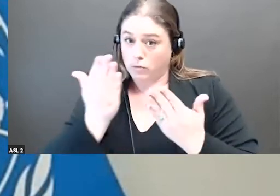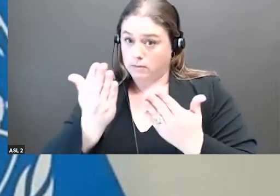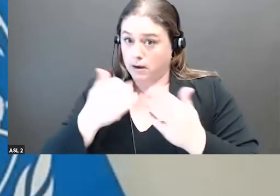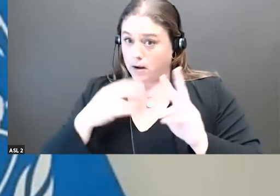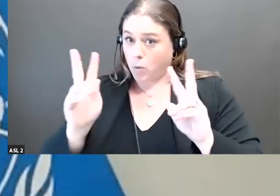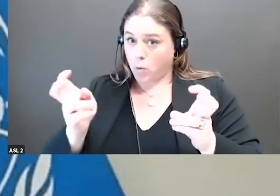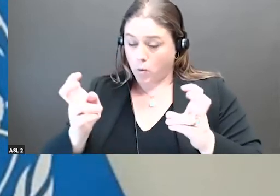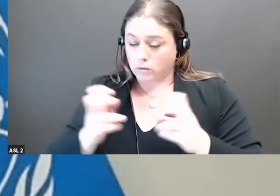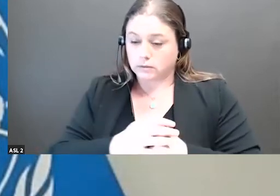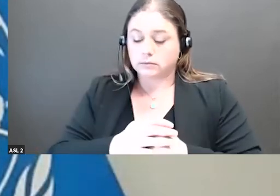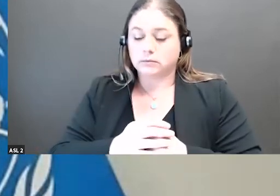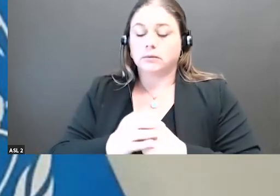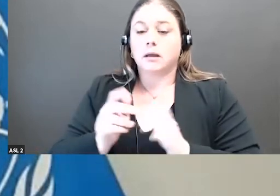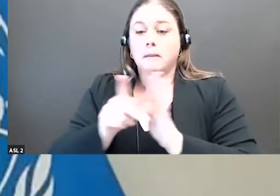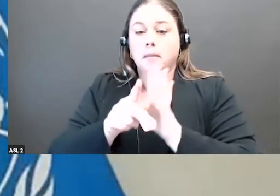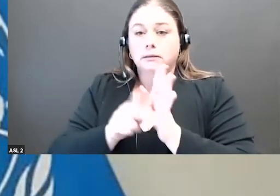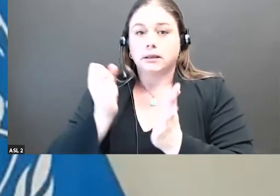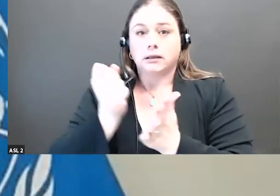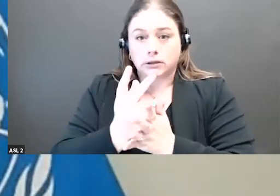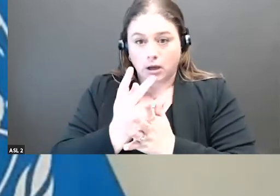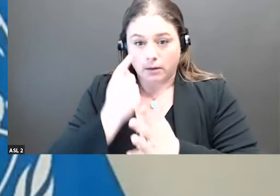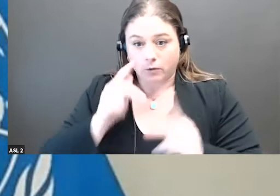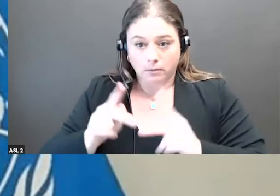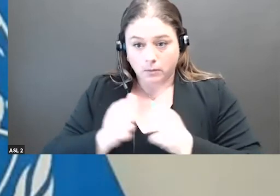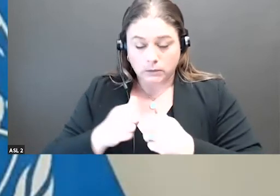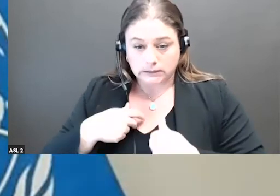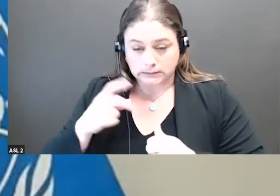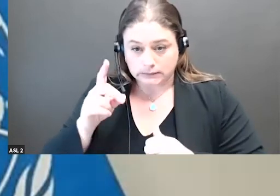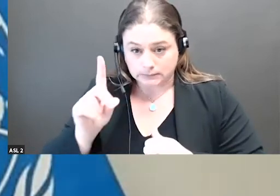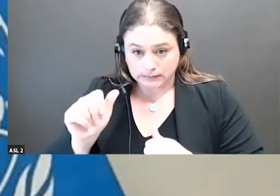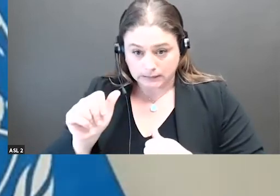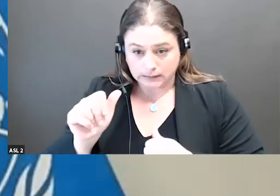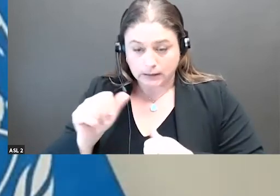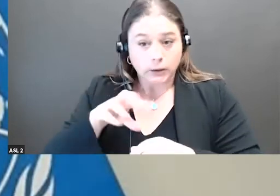"adopt a policy on the employment of persons with disabilities , including indigenous persons with